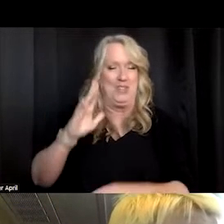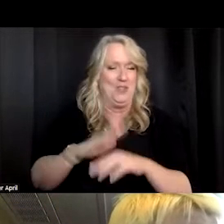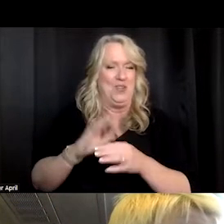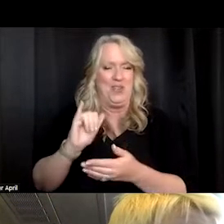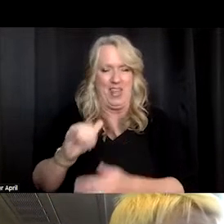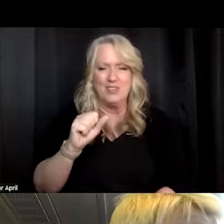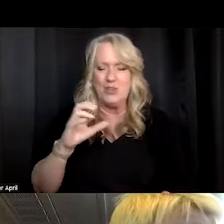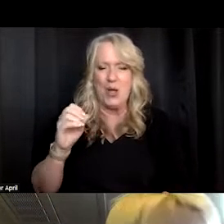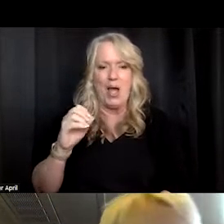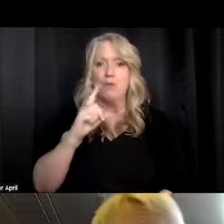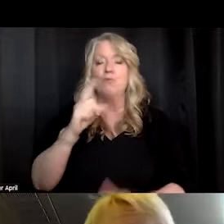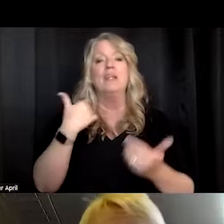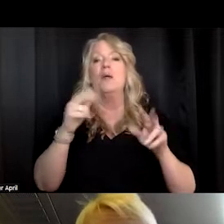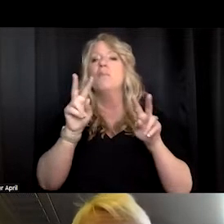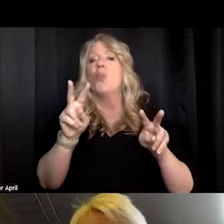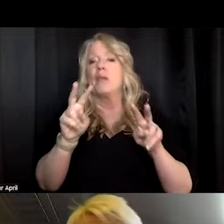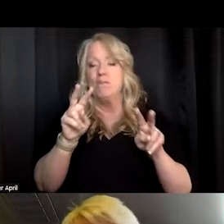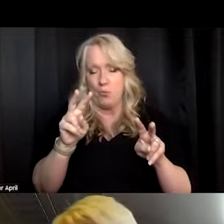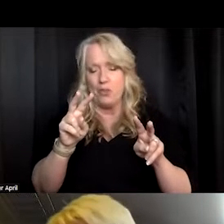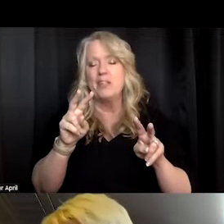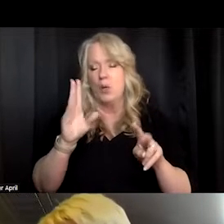MAY 4th, I WANT TO SAY. WE HAVE A SPEAKER ON IT. SO